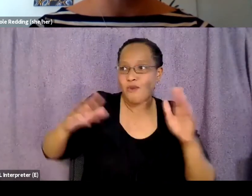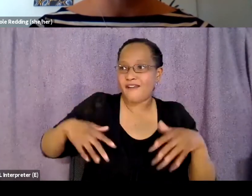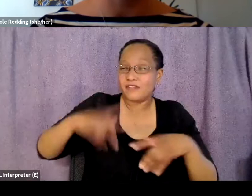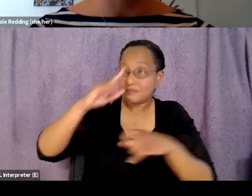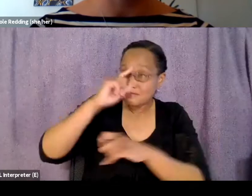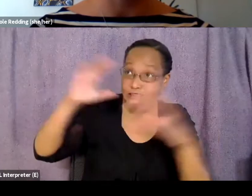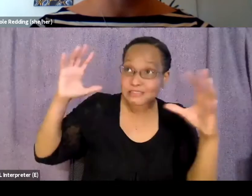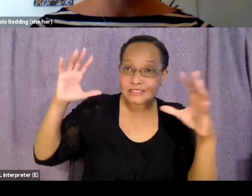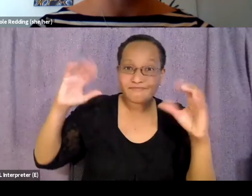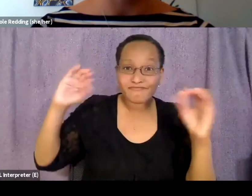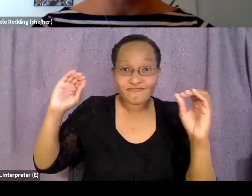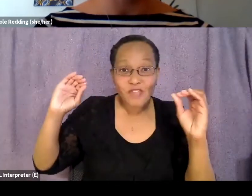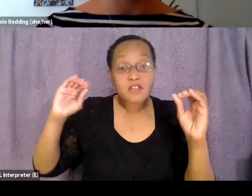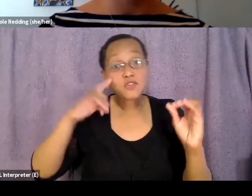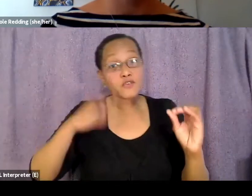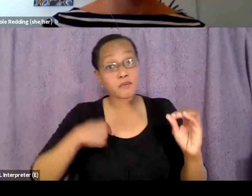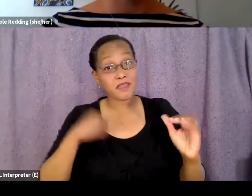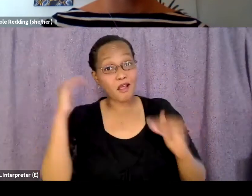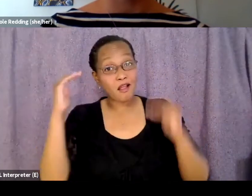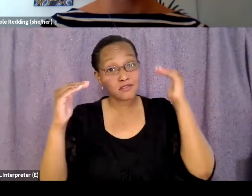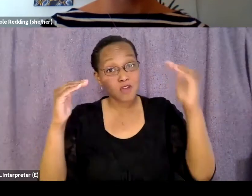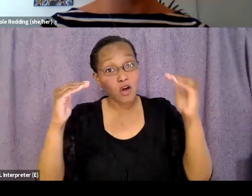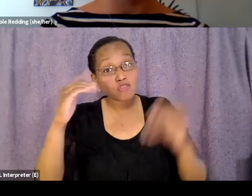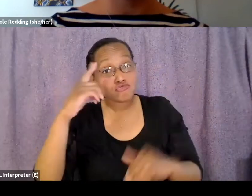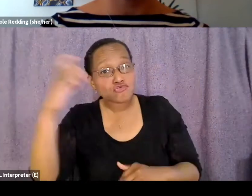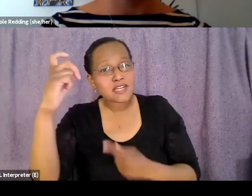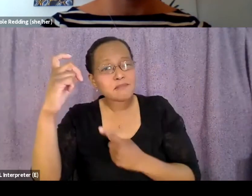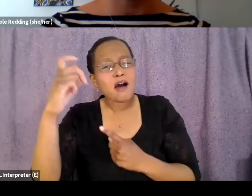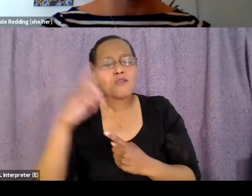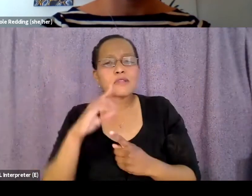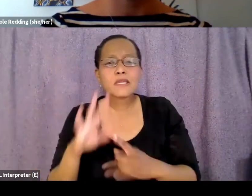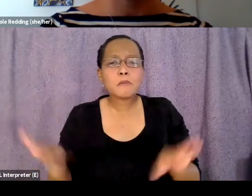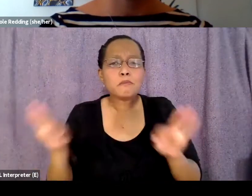adult dreams are an important step, not only in my professional career but.